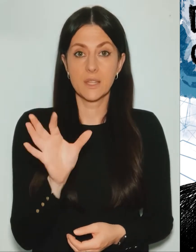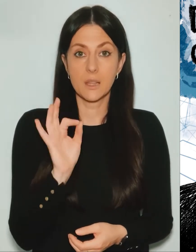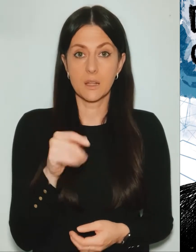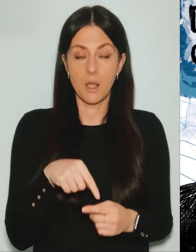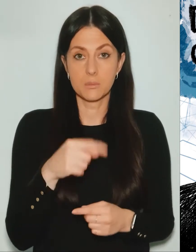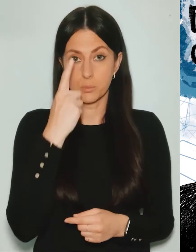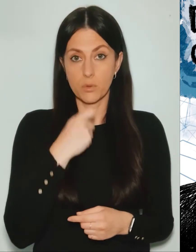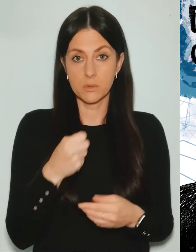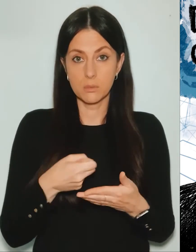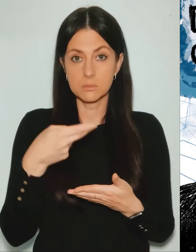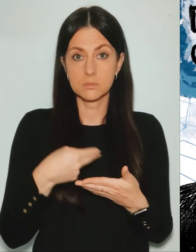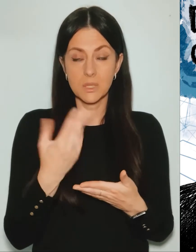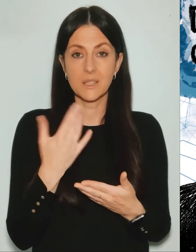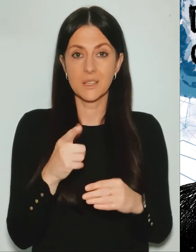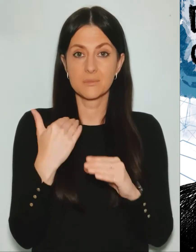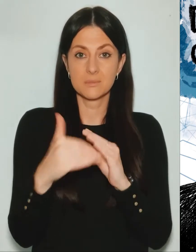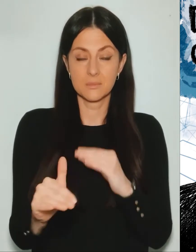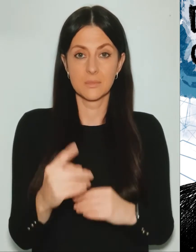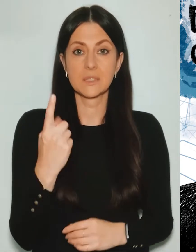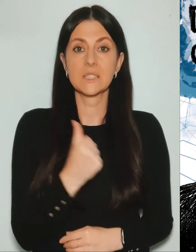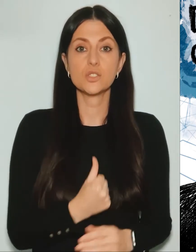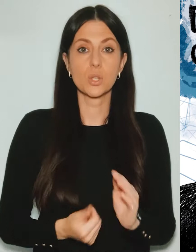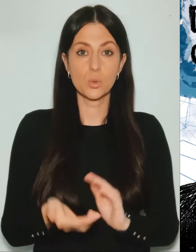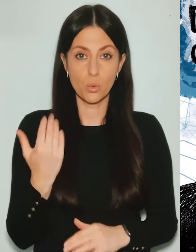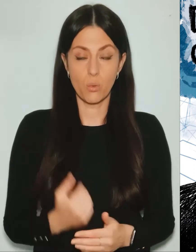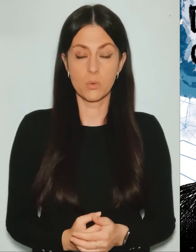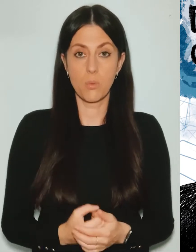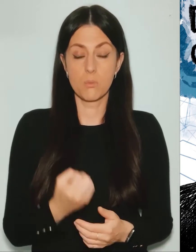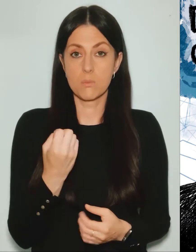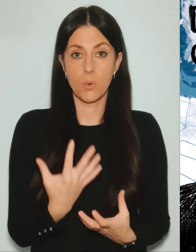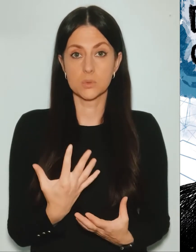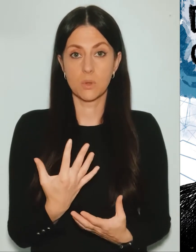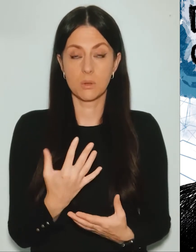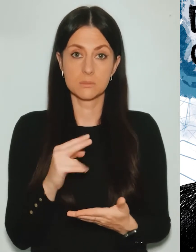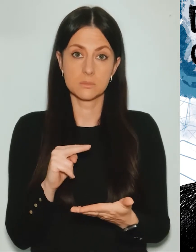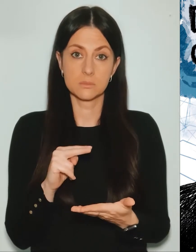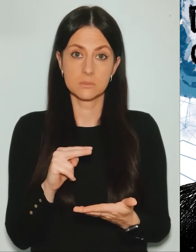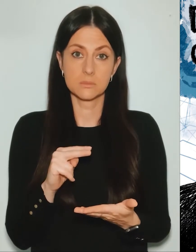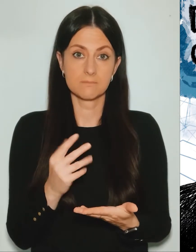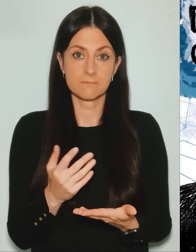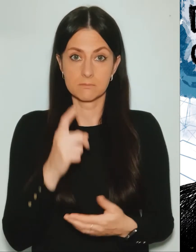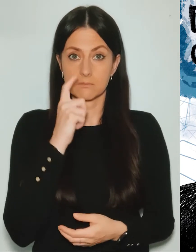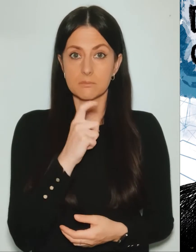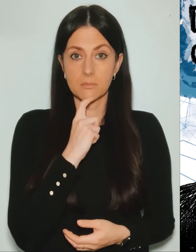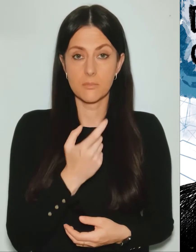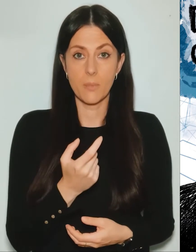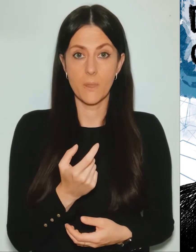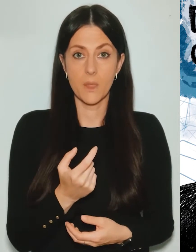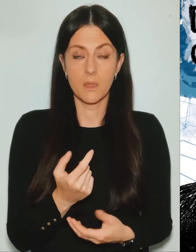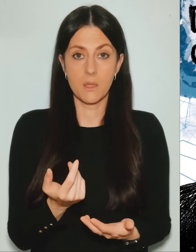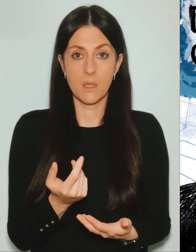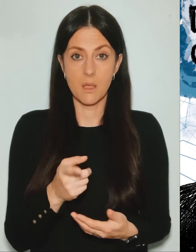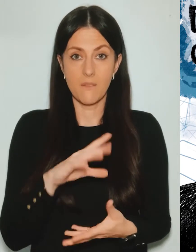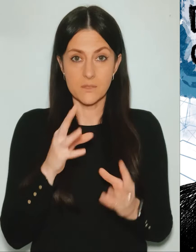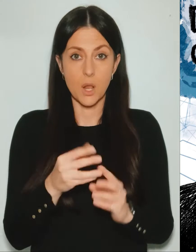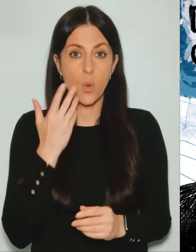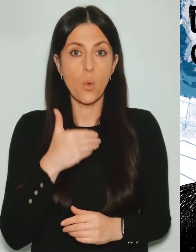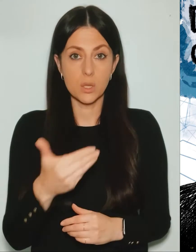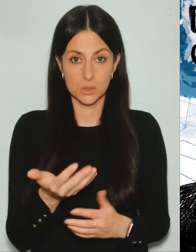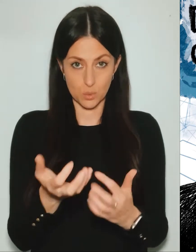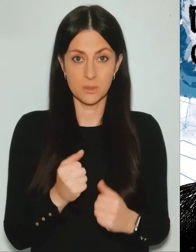that you sent a week ago, and you just sit there and you don't know if you're ever gonna get a response to that message.